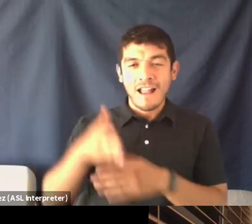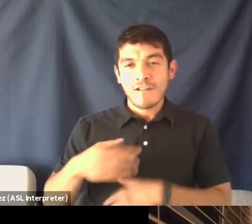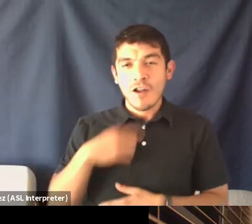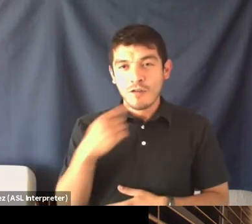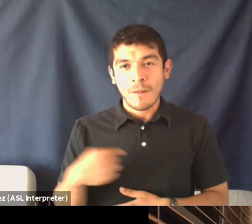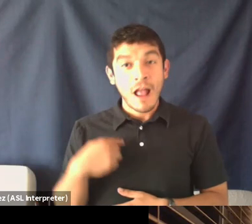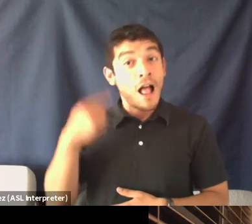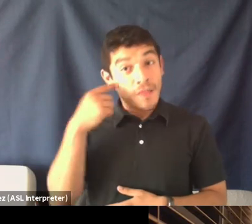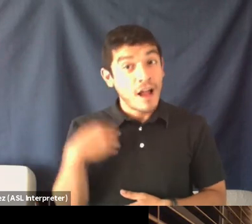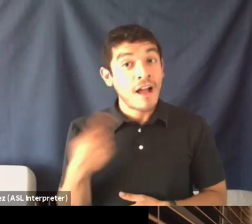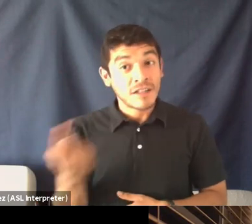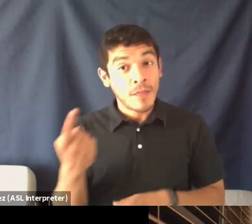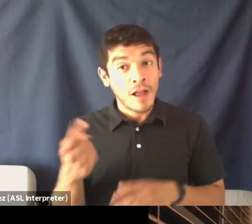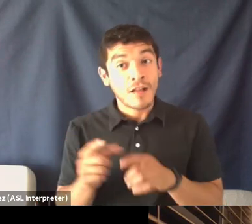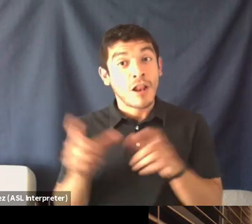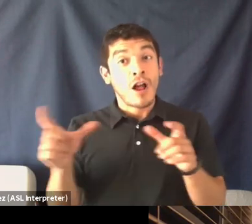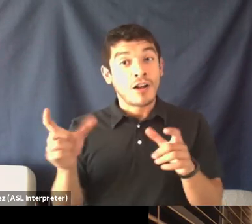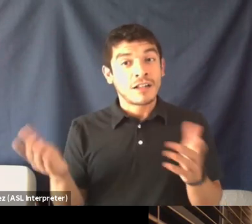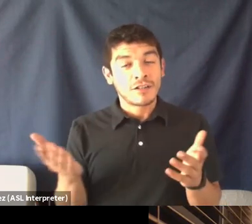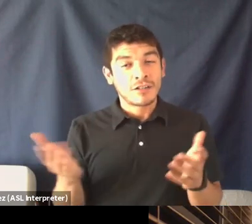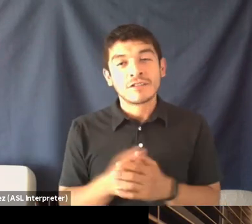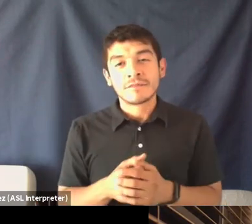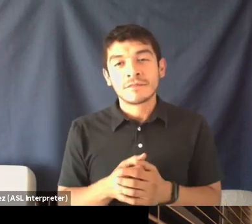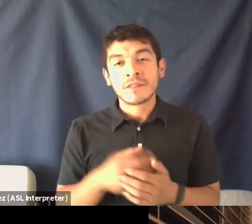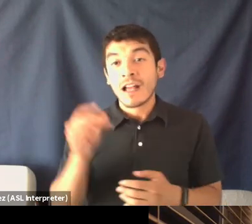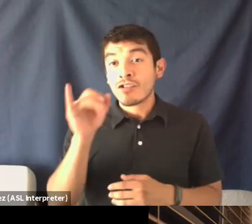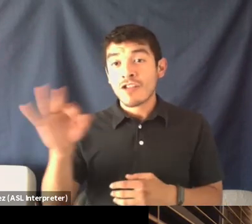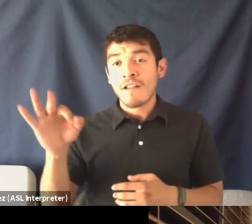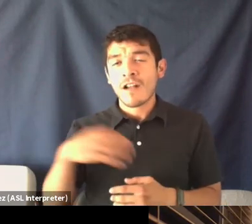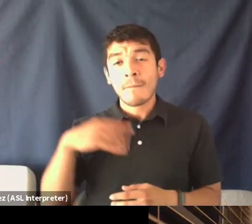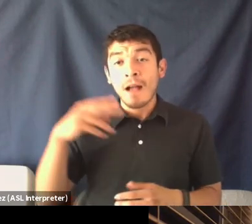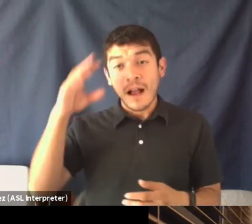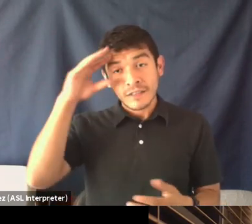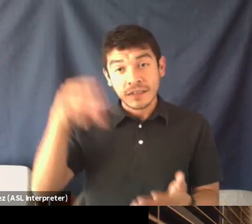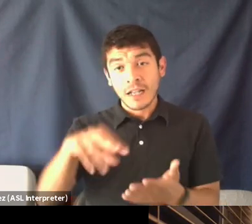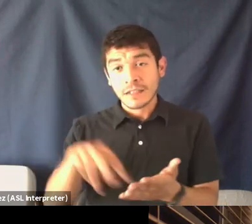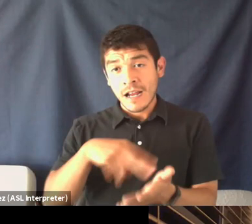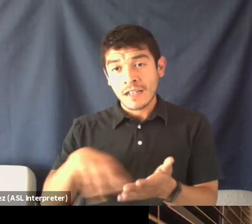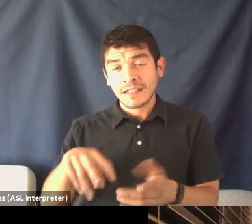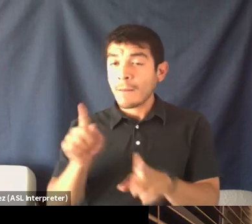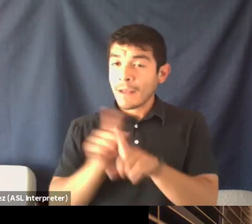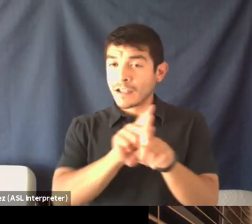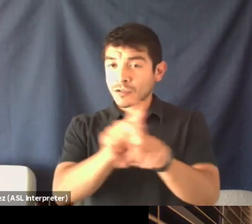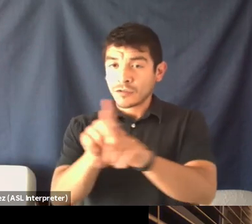I had something longer here. And then Jeff was my Sundance, he was my mentor at Sundance Ignite.